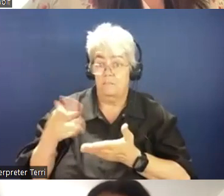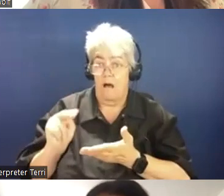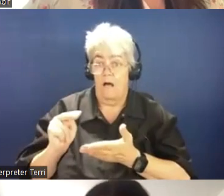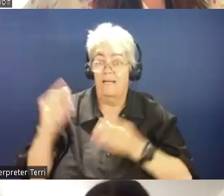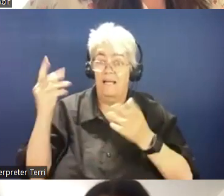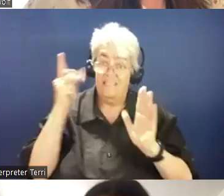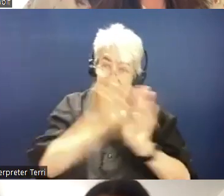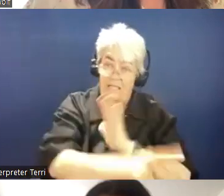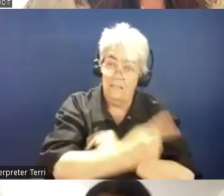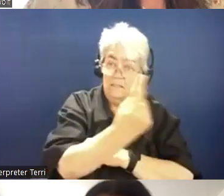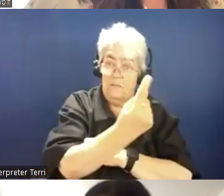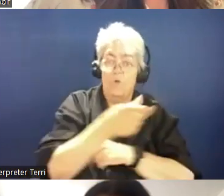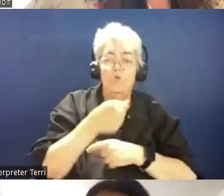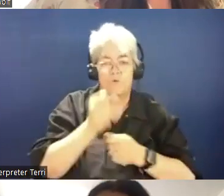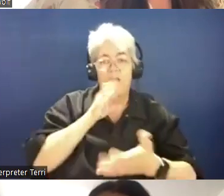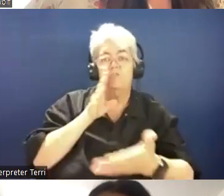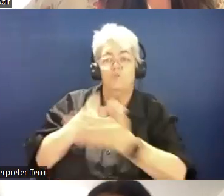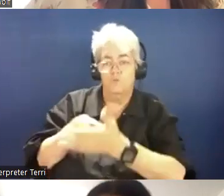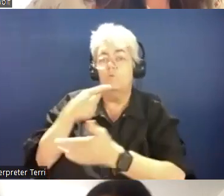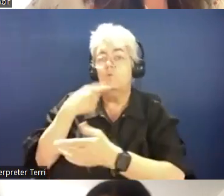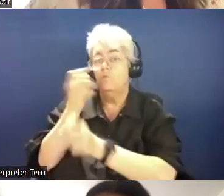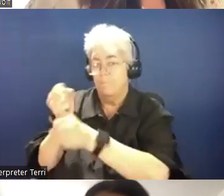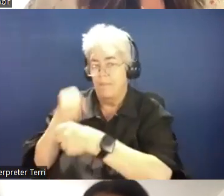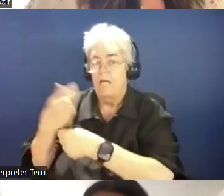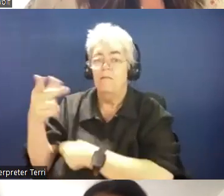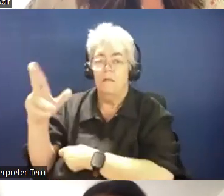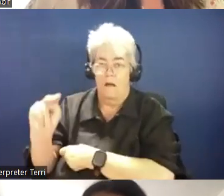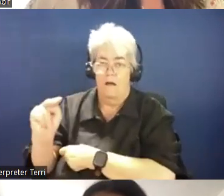is recourse for you to be able to sue that gun manufacturer based on the information provided,